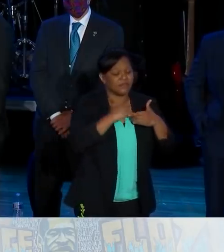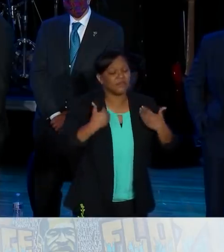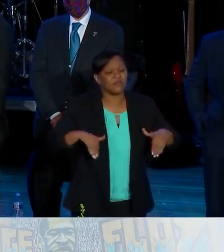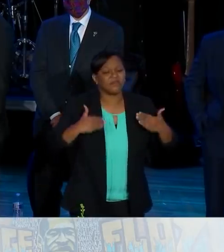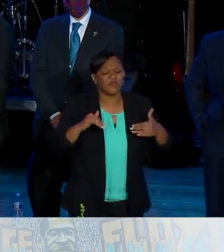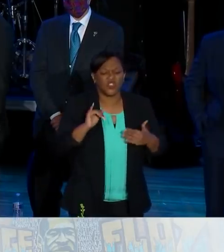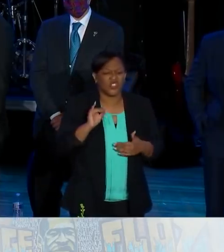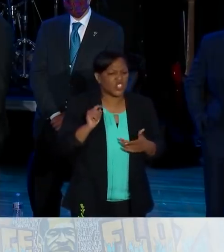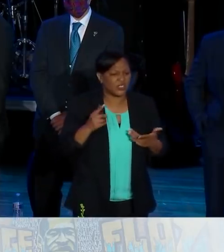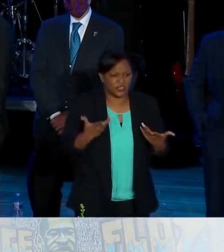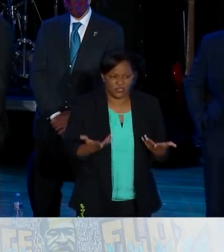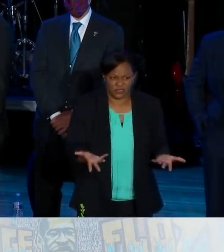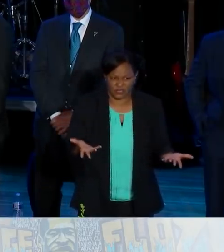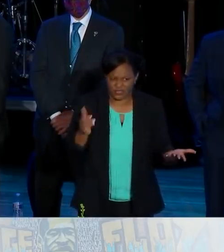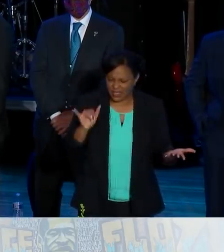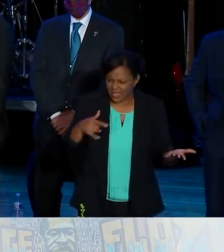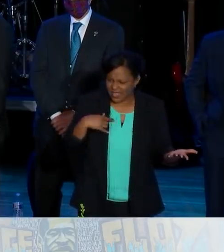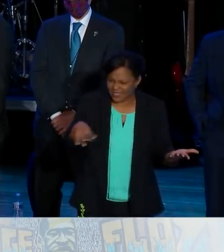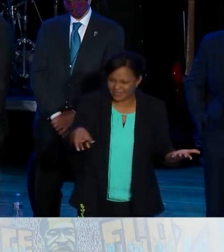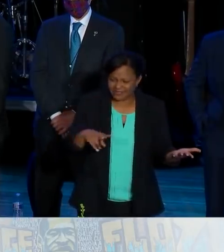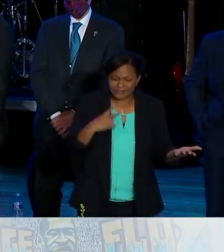BECAUSE ALL THIS GREAT UNITY, IT